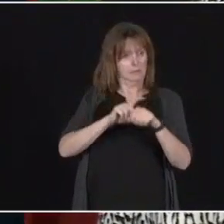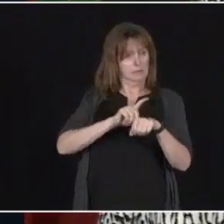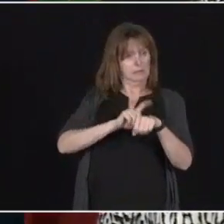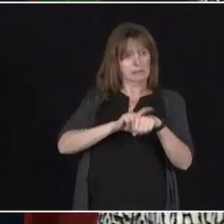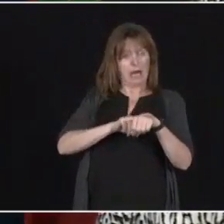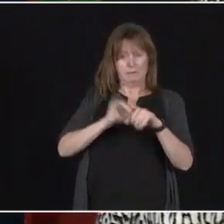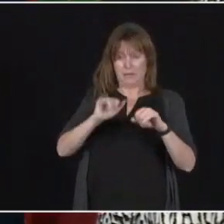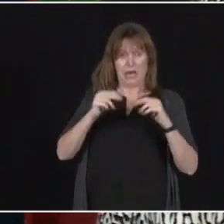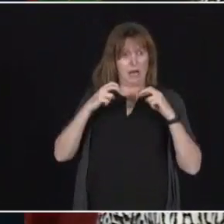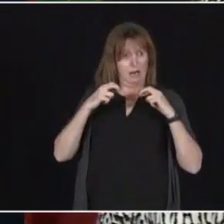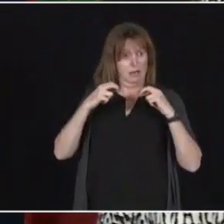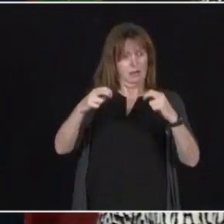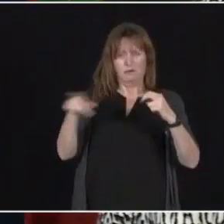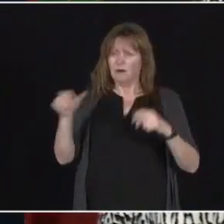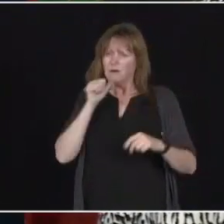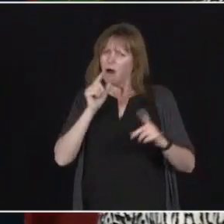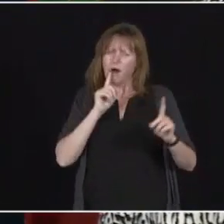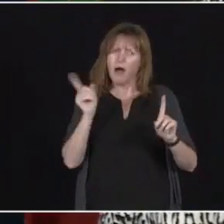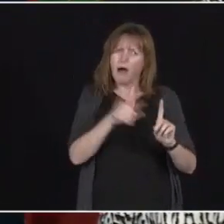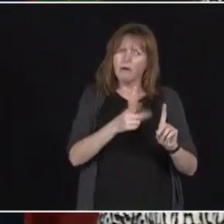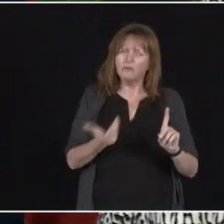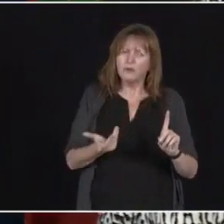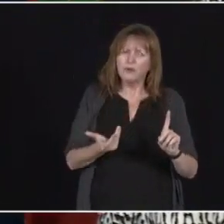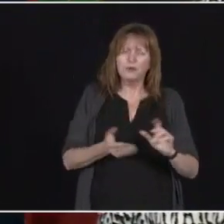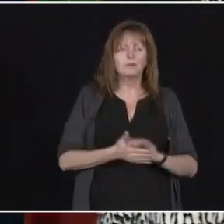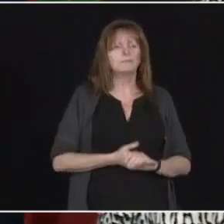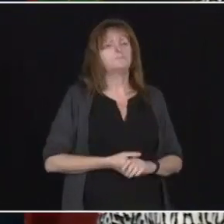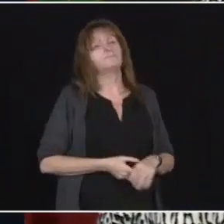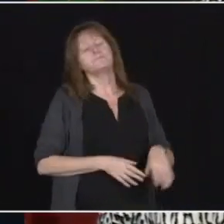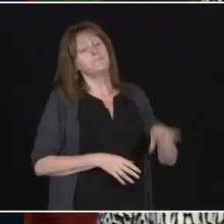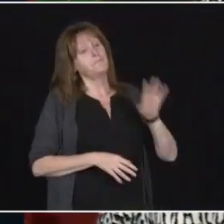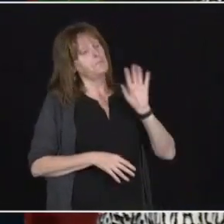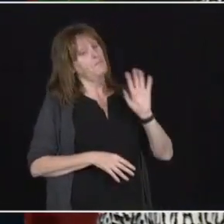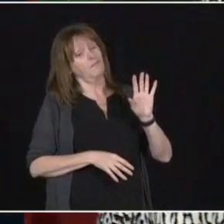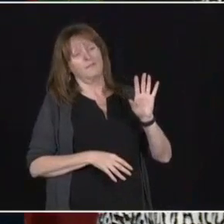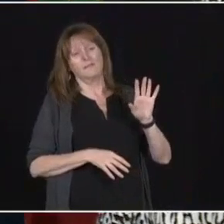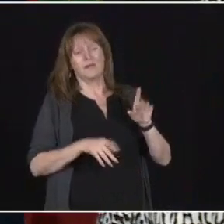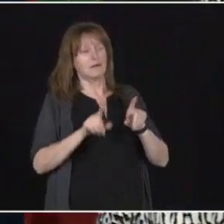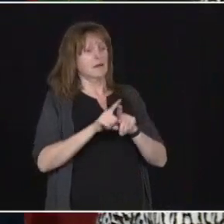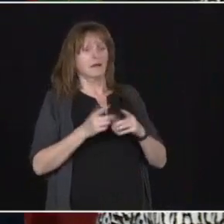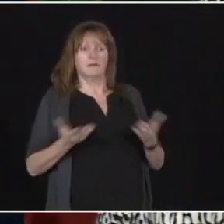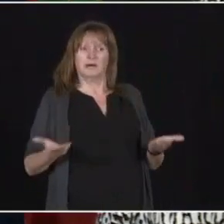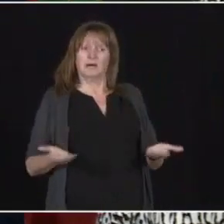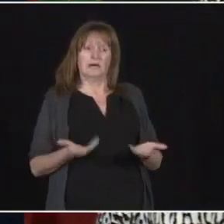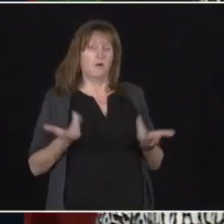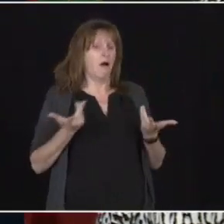what is a very limited sitting at Queen's Park? Well, like I do here, the Minister of